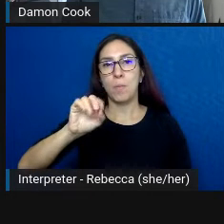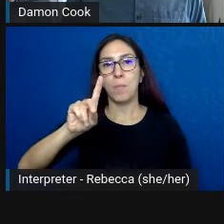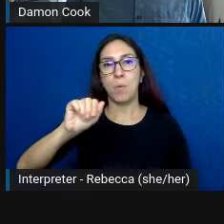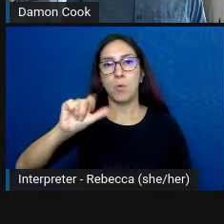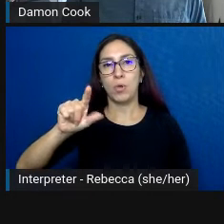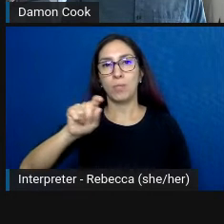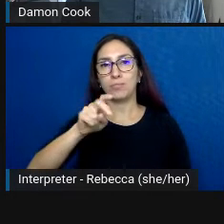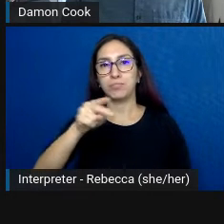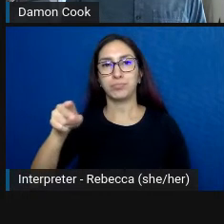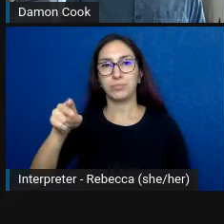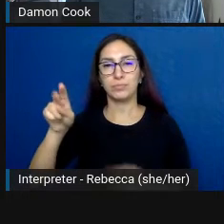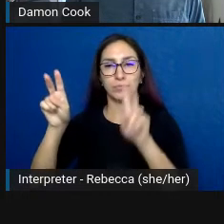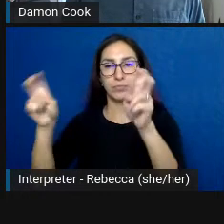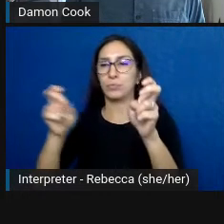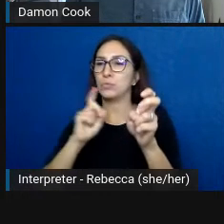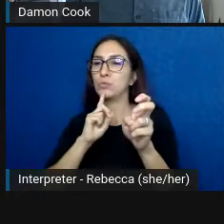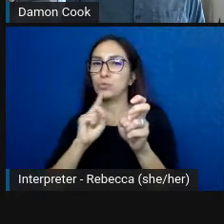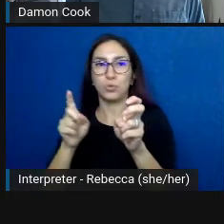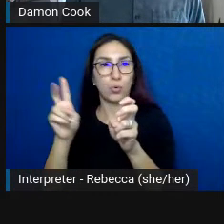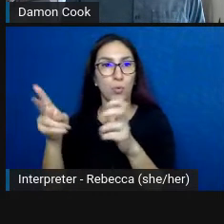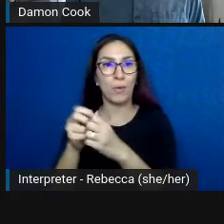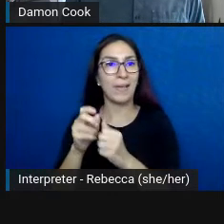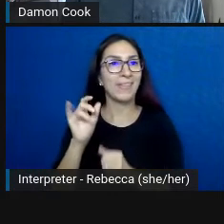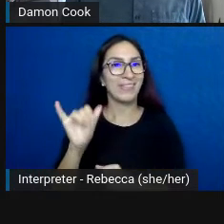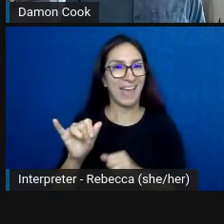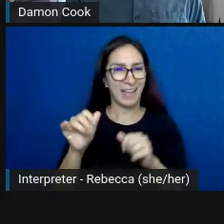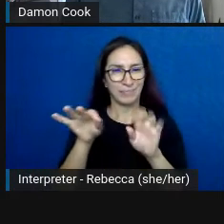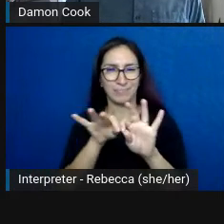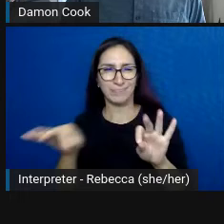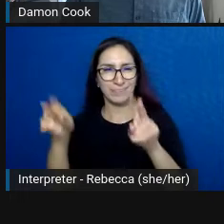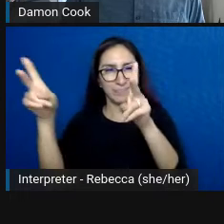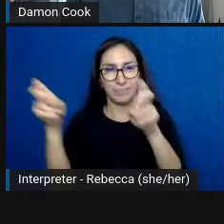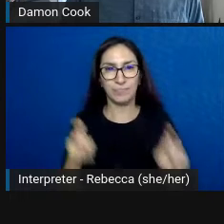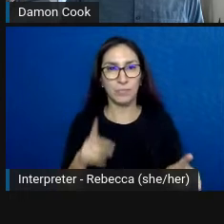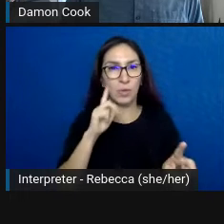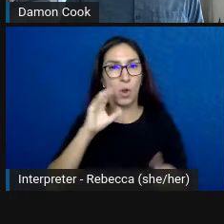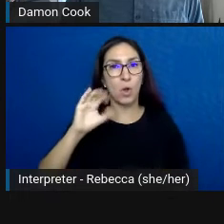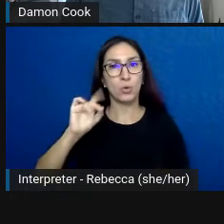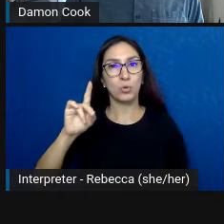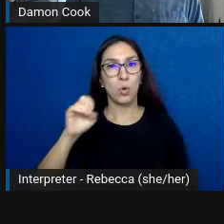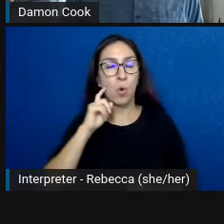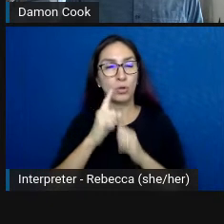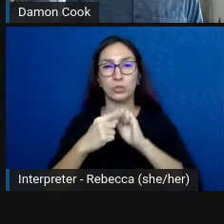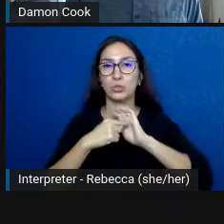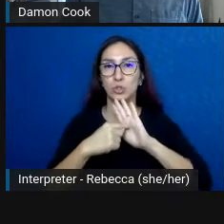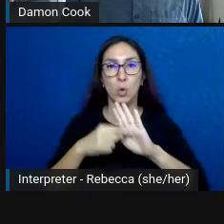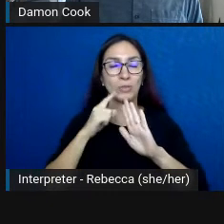This signals to screen readers that the content beneath the dialog are not part of the dialog's content.